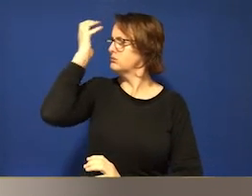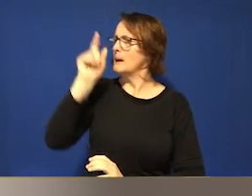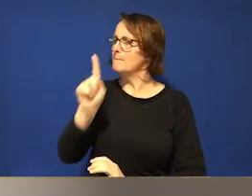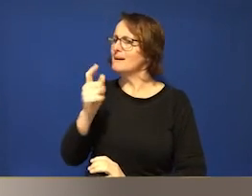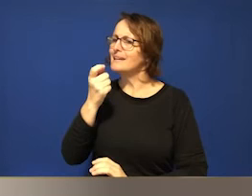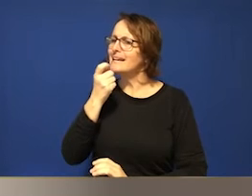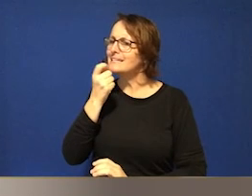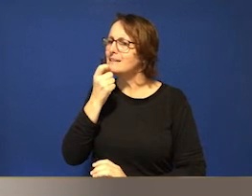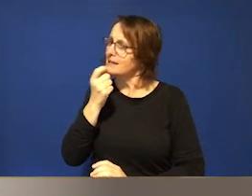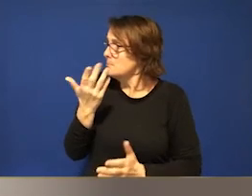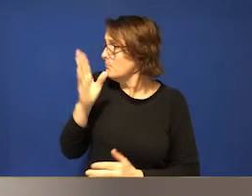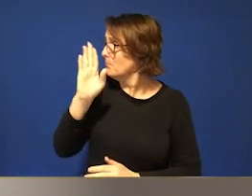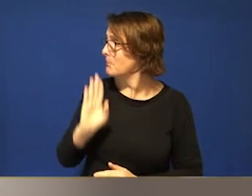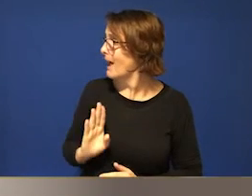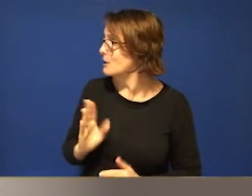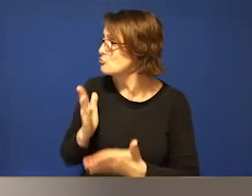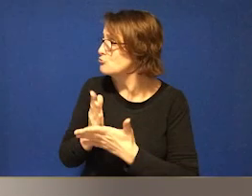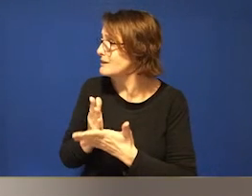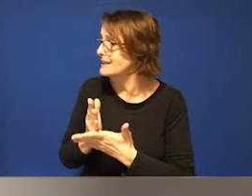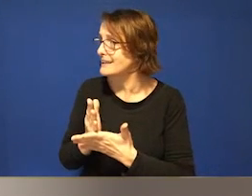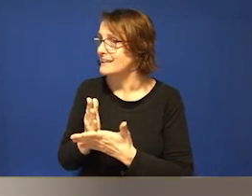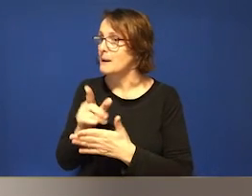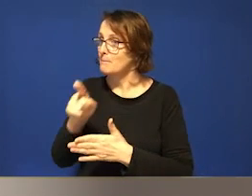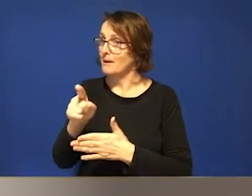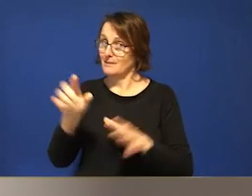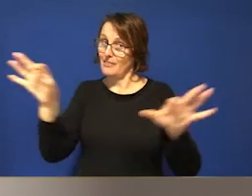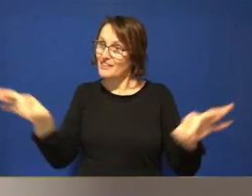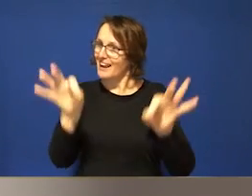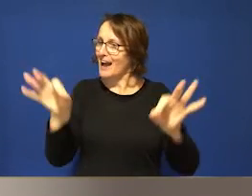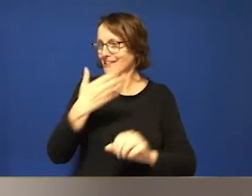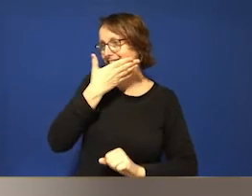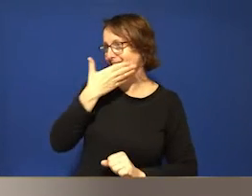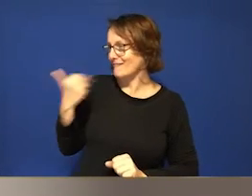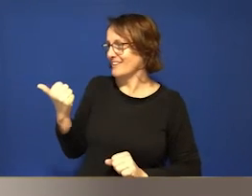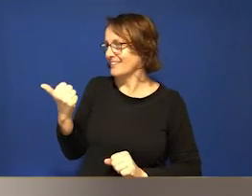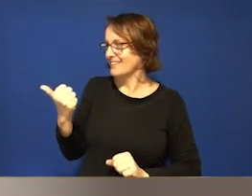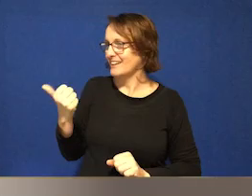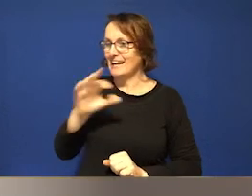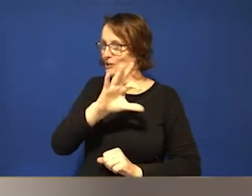the way that it sort of, is more about the garden. And then a big statement about the piece of architecture,